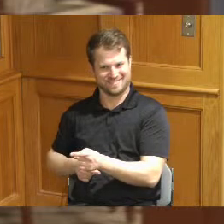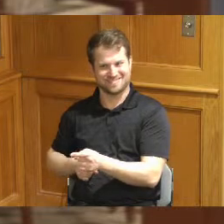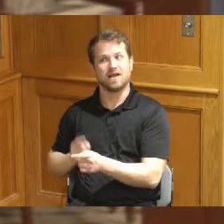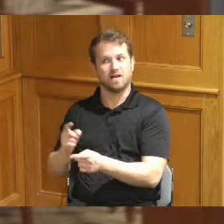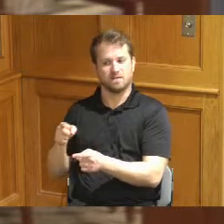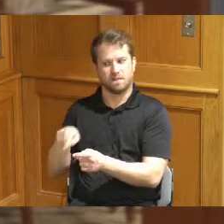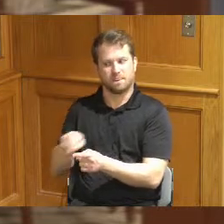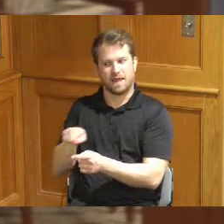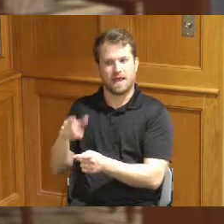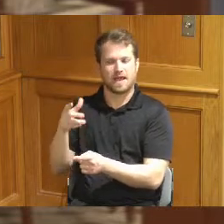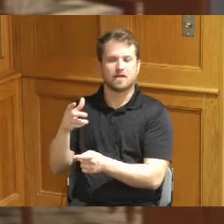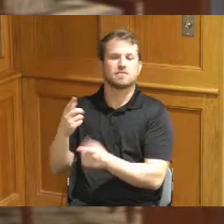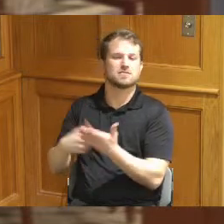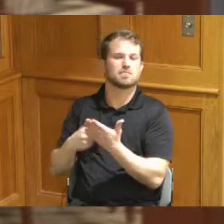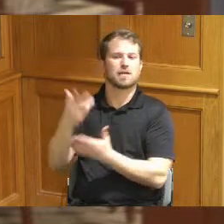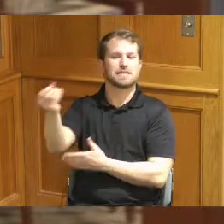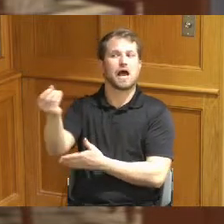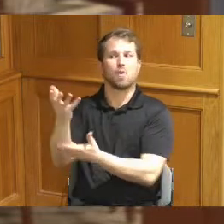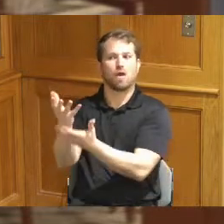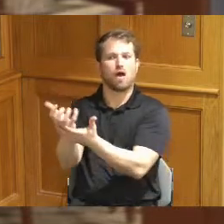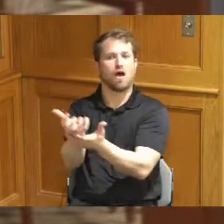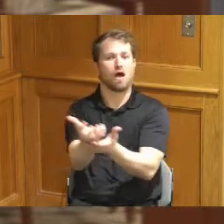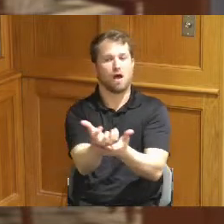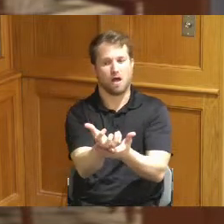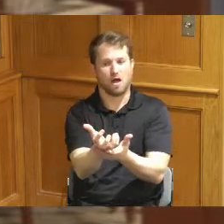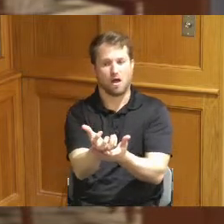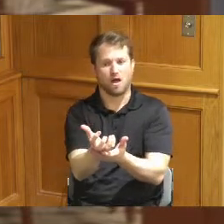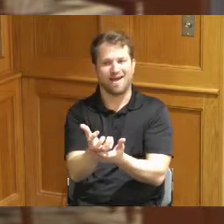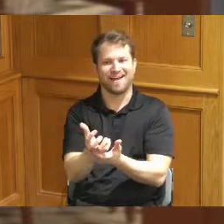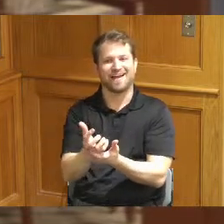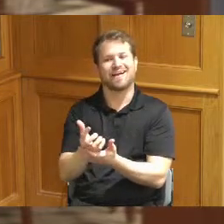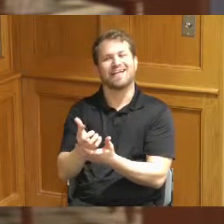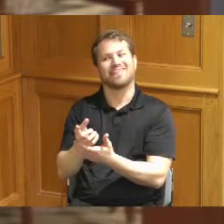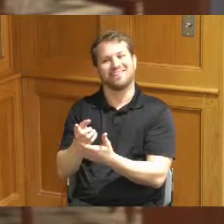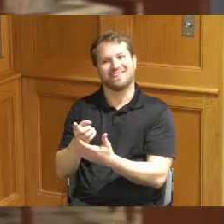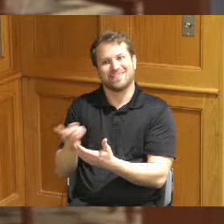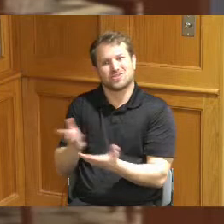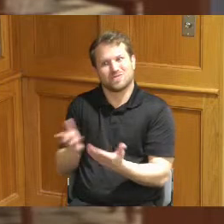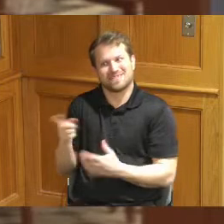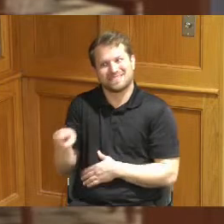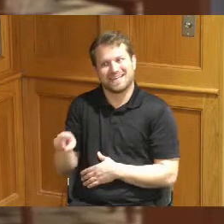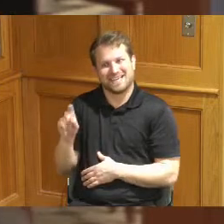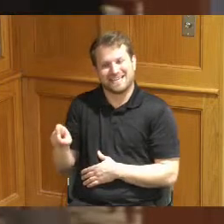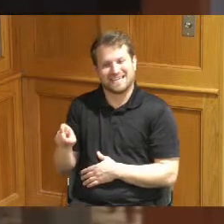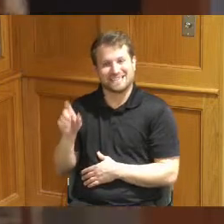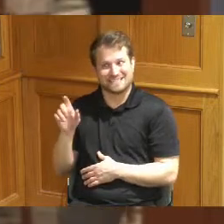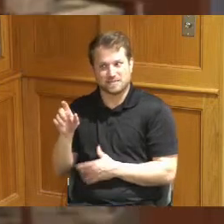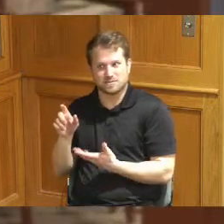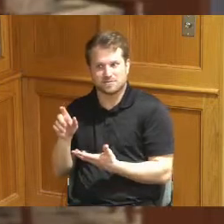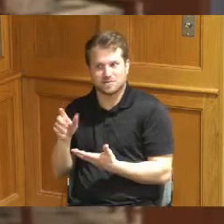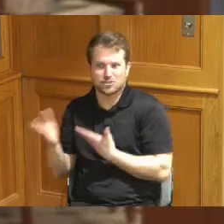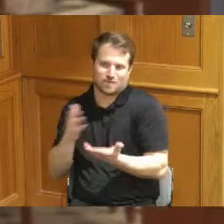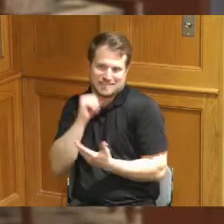sometimes out panhandling that's the service they really need what that frustrate I sense